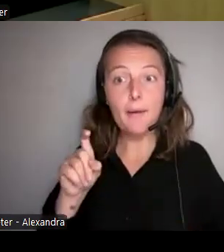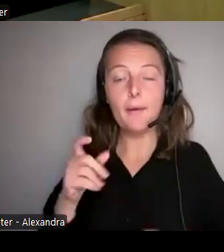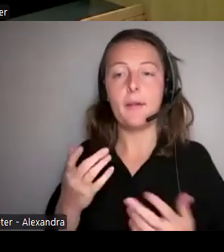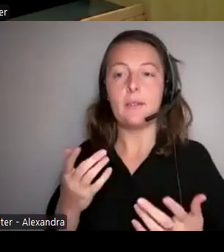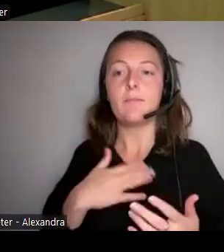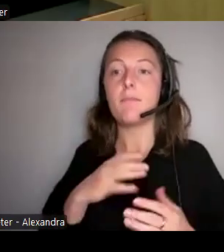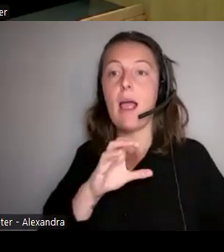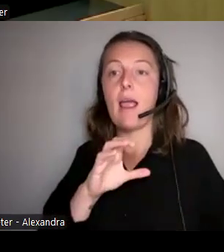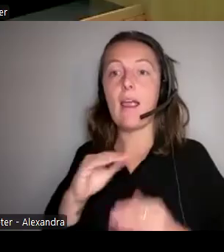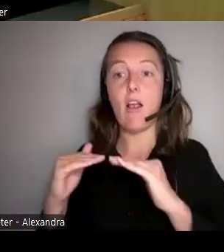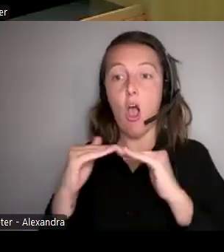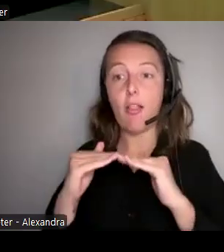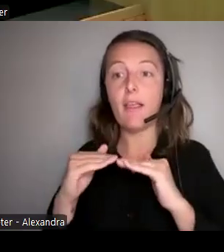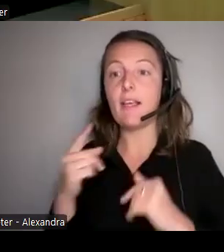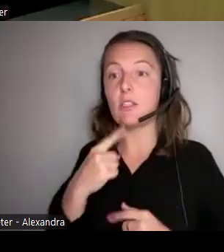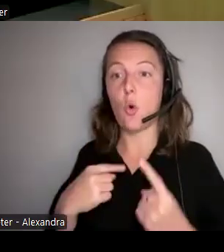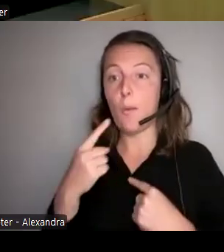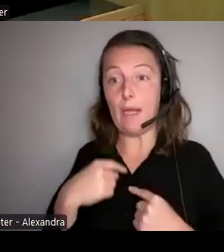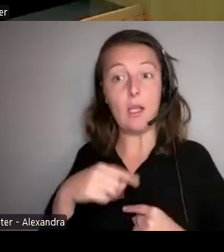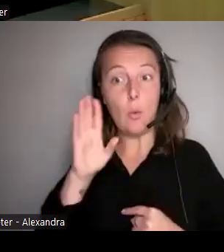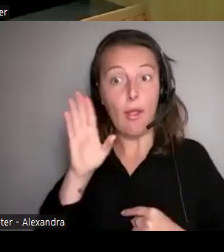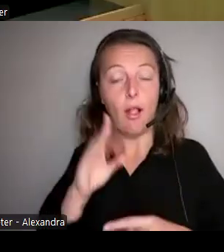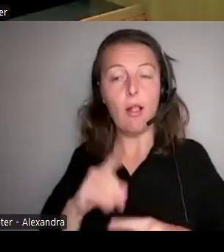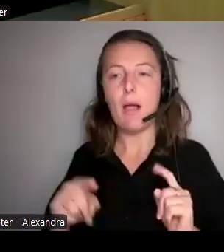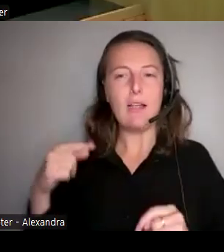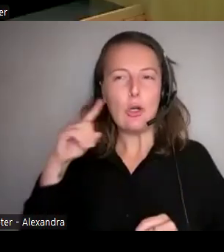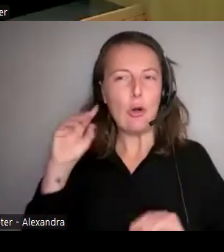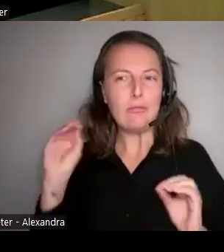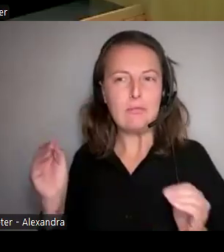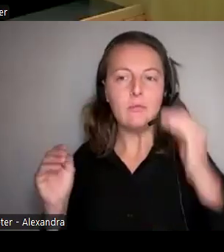colleagues have told me that they will, but they haven't heard anything. Um, and that in